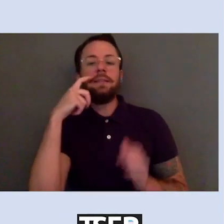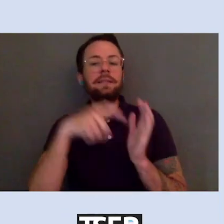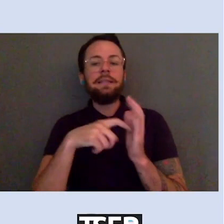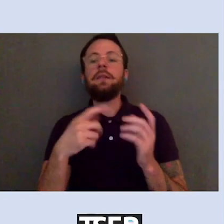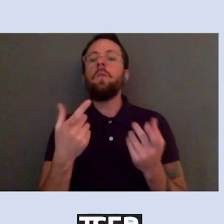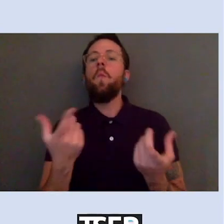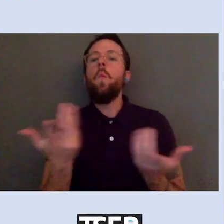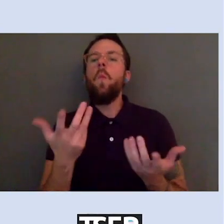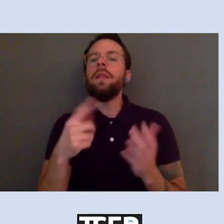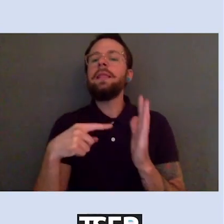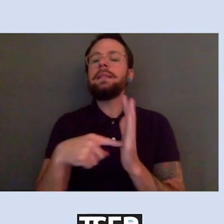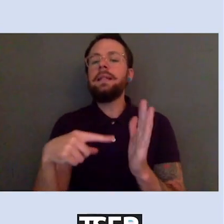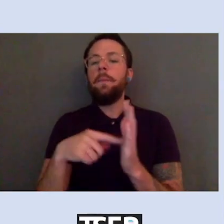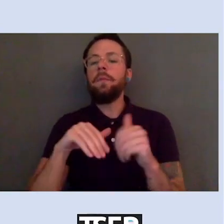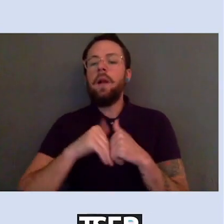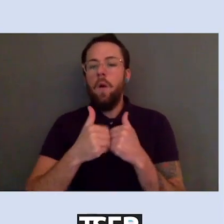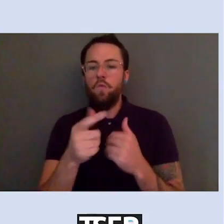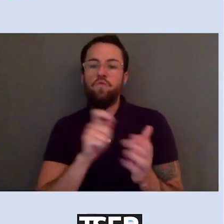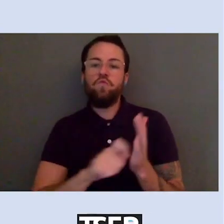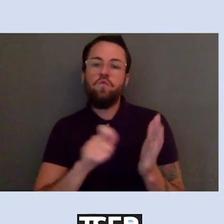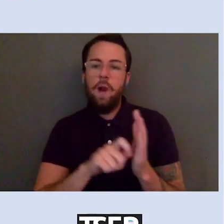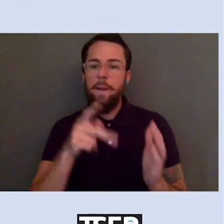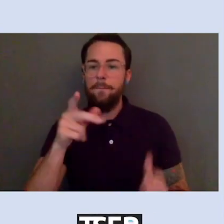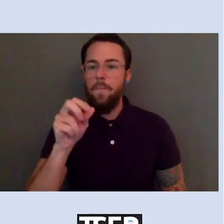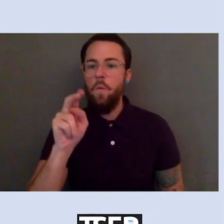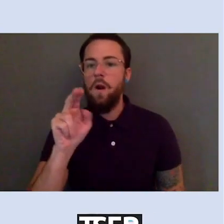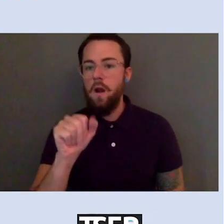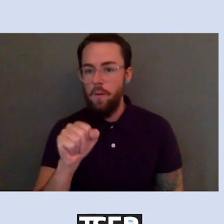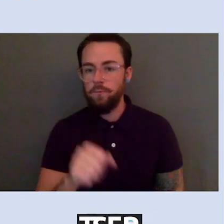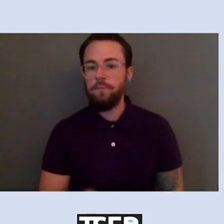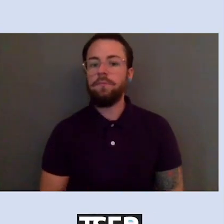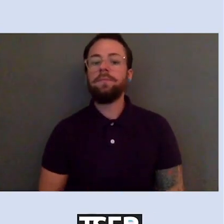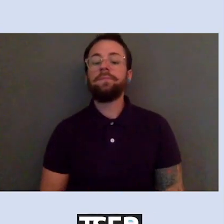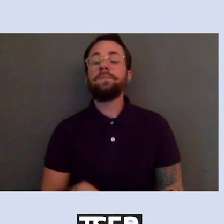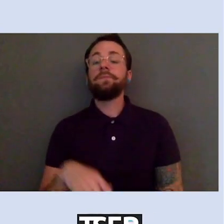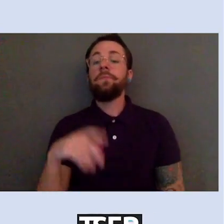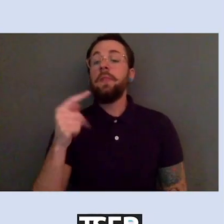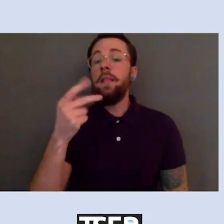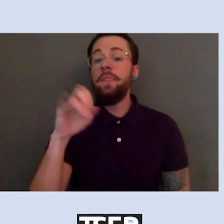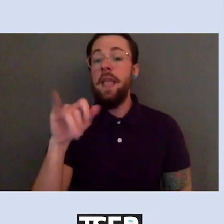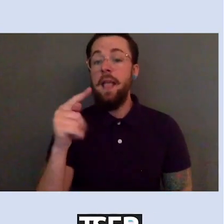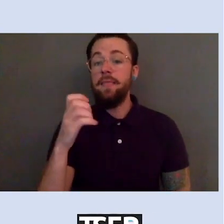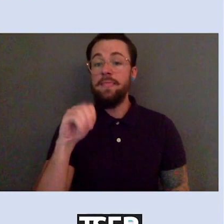In the last column, you'll see some example sentences of how you might write those pronouns